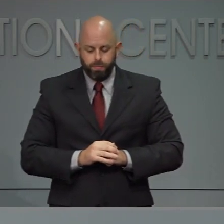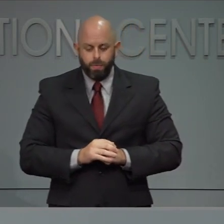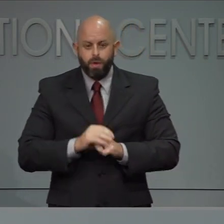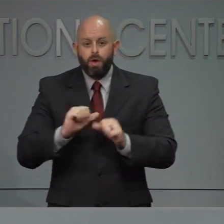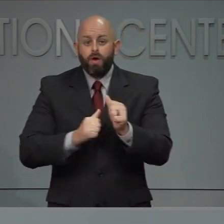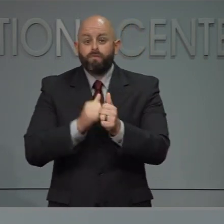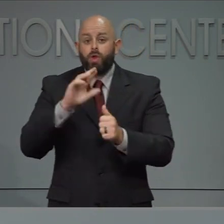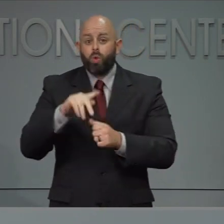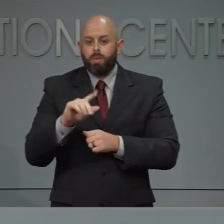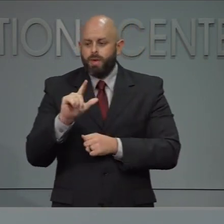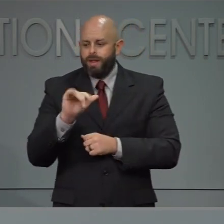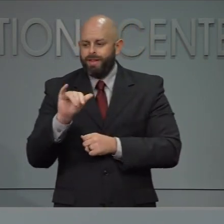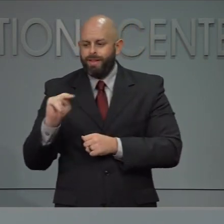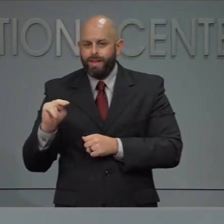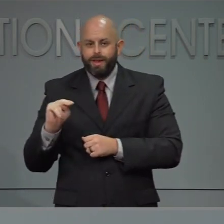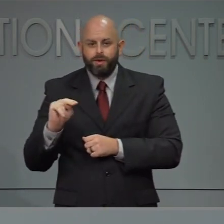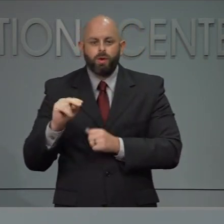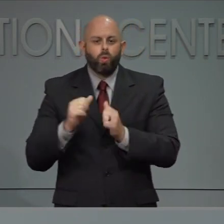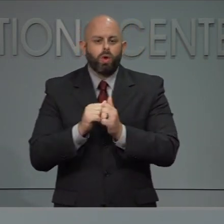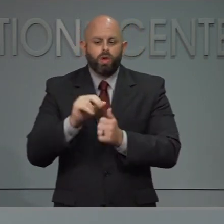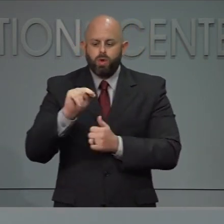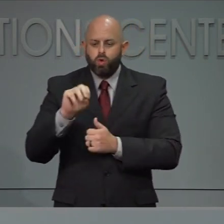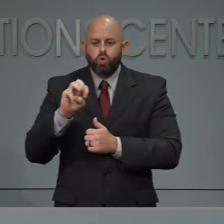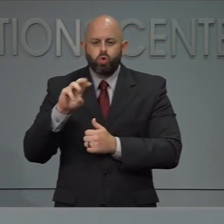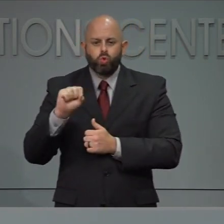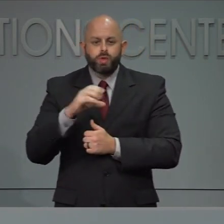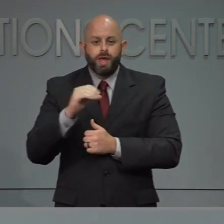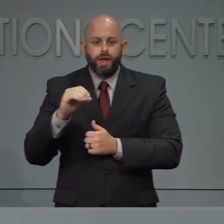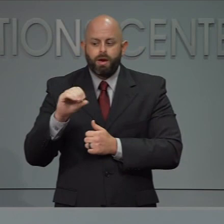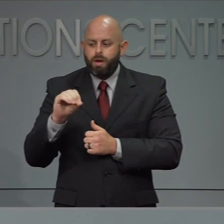THEY HAVE A FOLLOW-UP WHEN BOMBER NEWS THAT THEY'RE THERE.